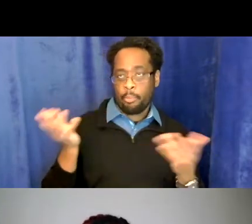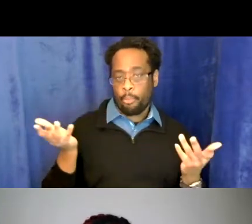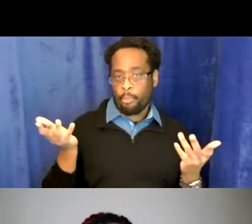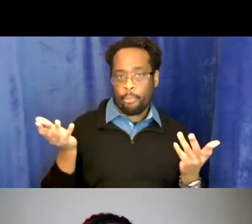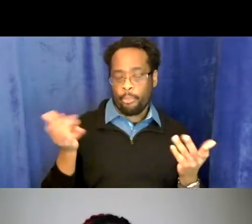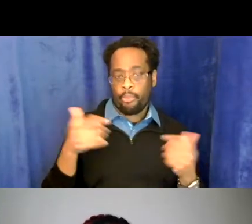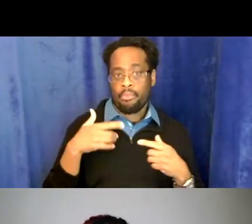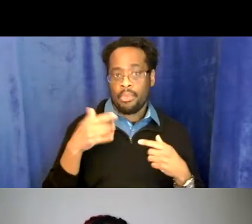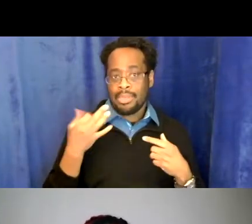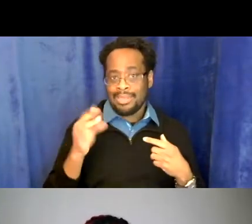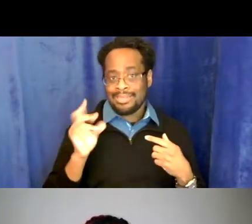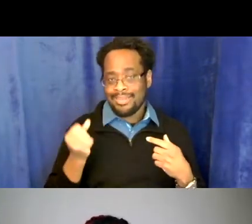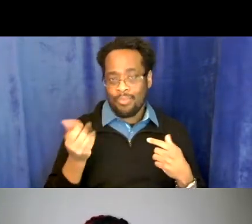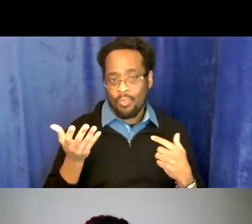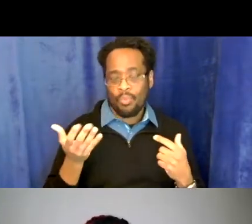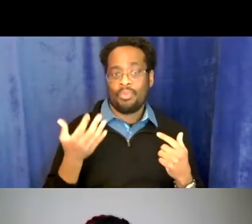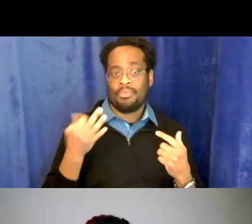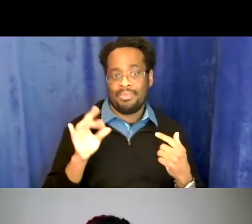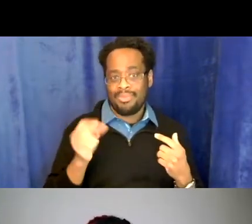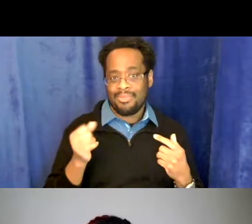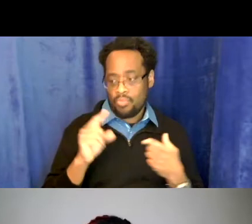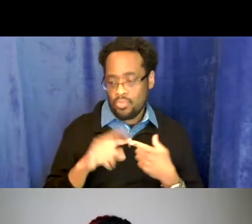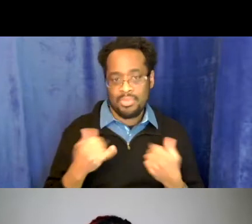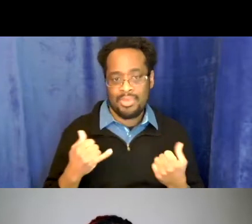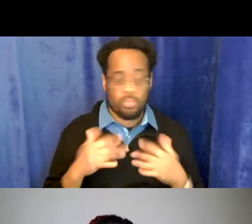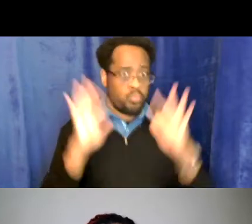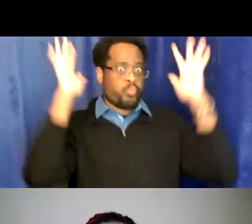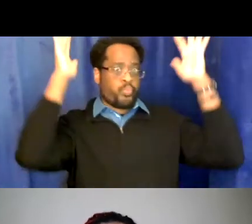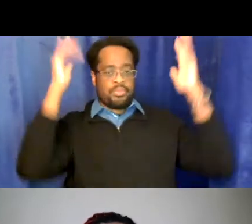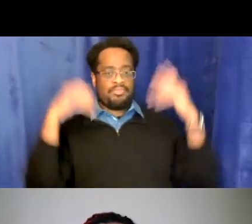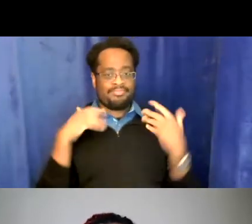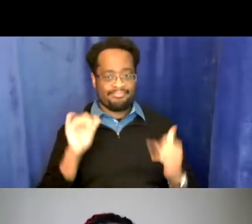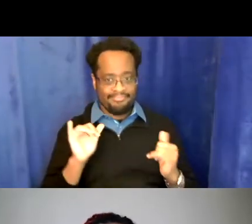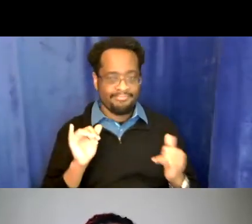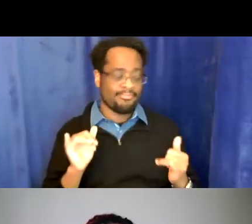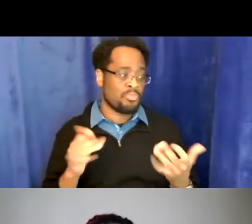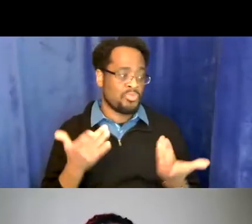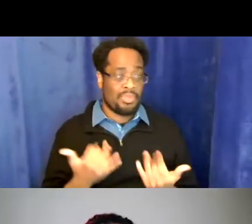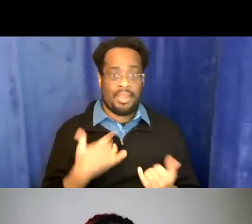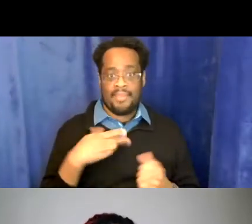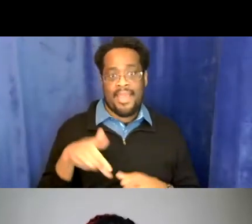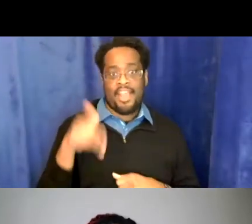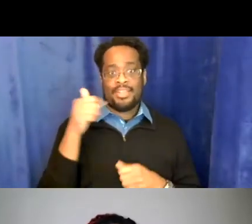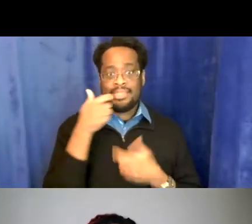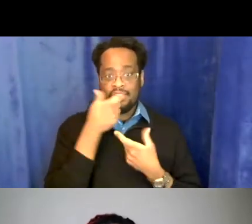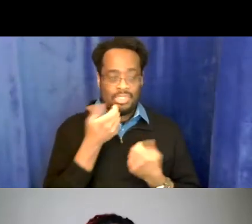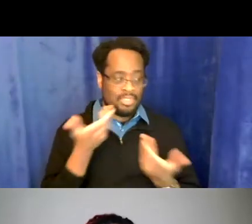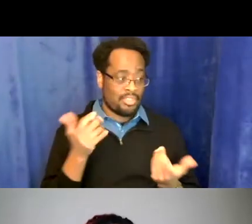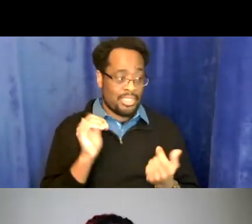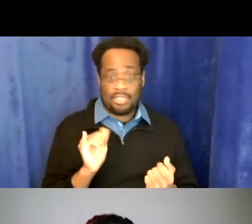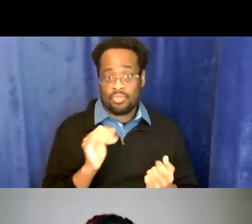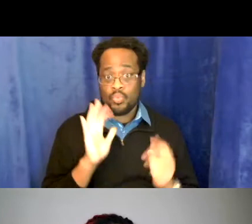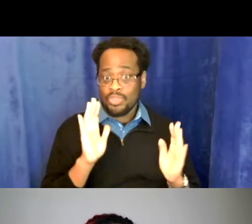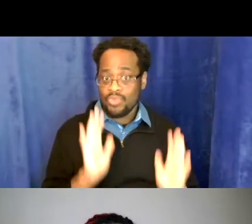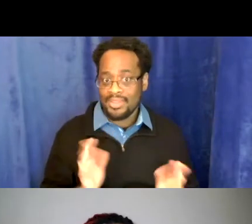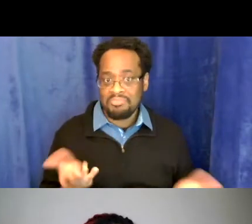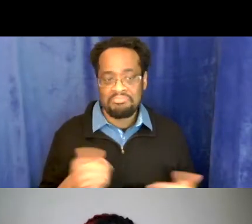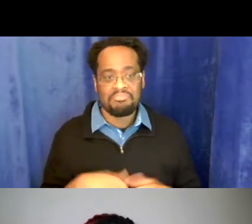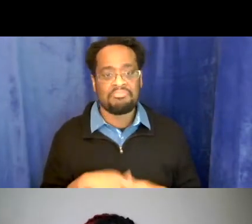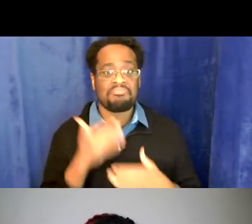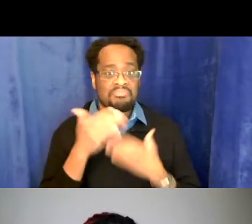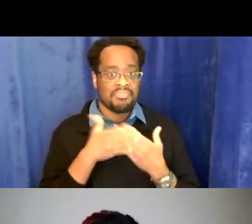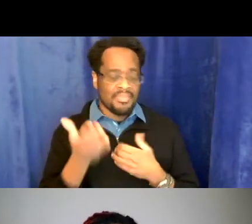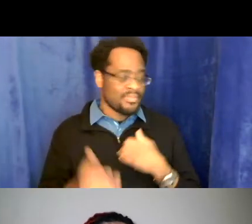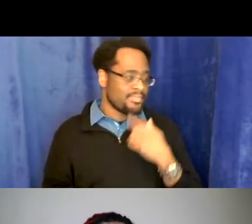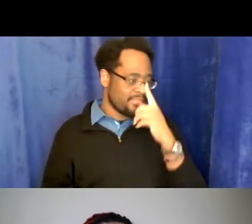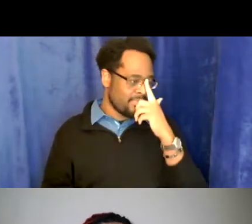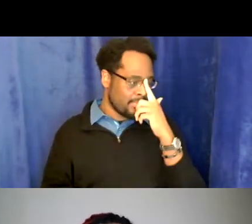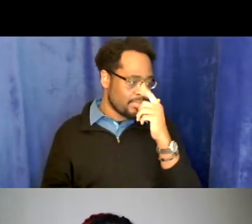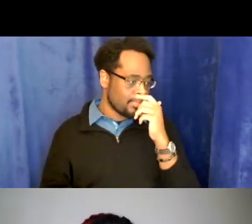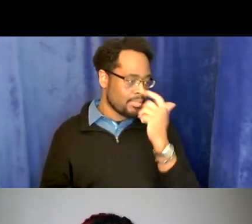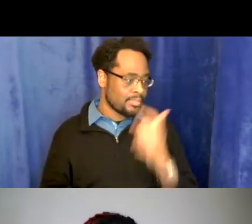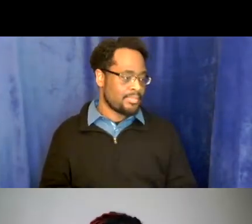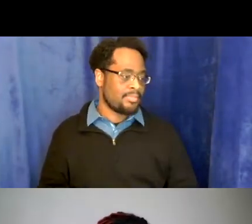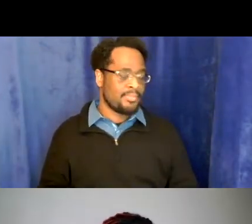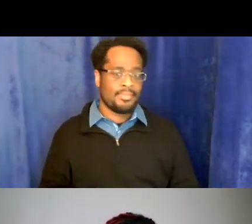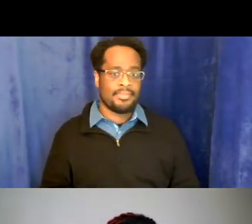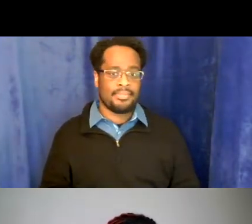I want to say like starting you know back in 1965 but now the explosion has happened with attention the interest is there and that's really great move on to the next slide